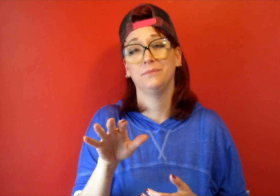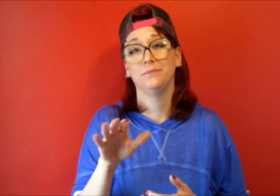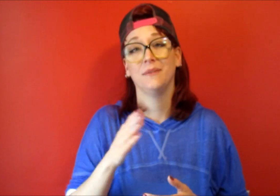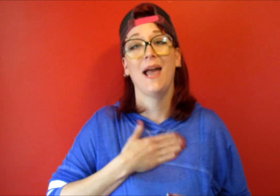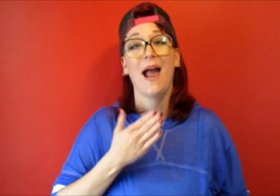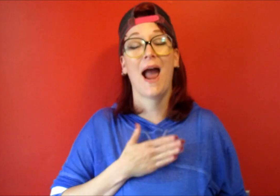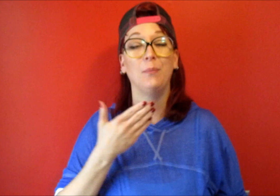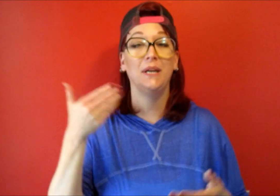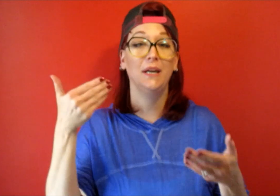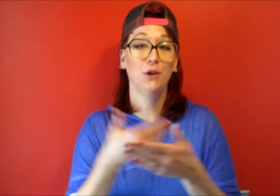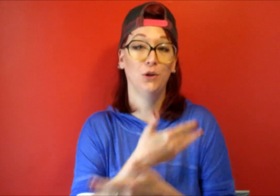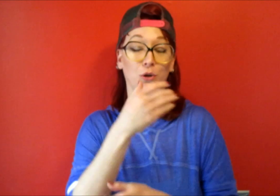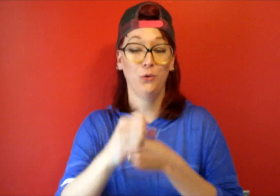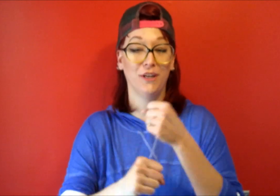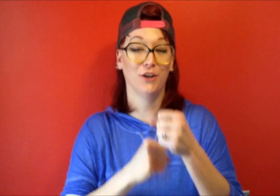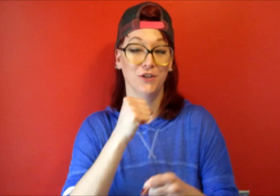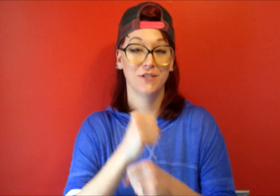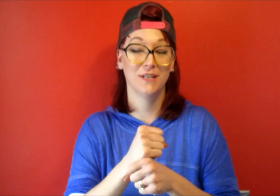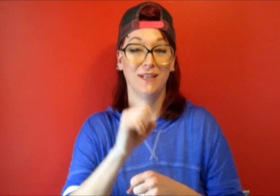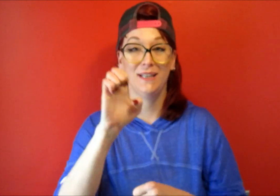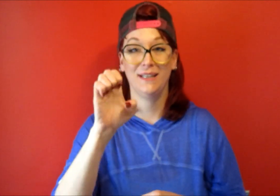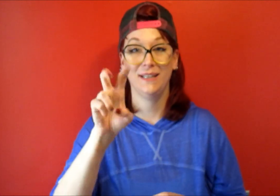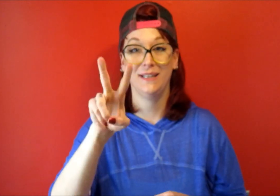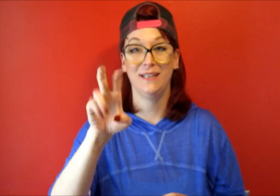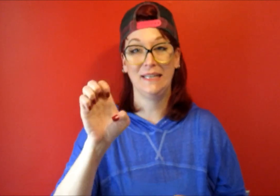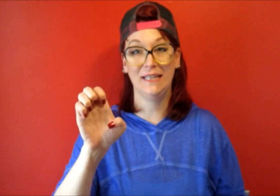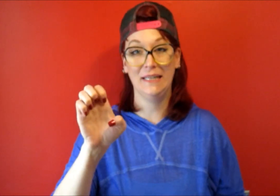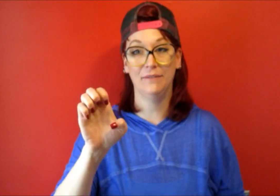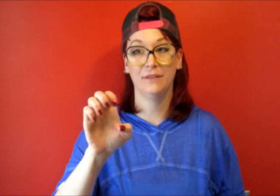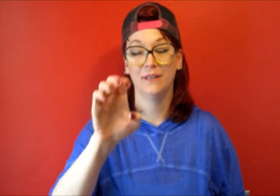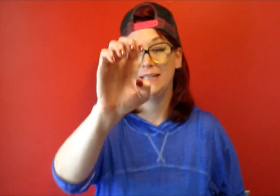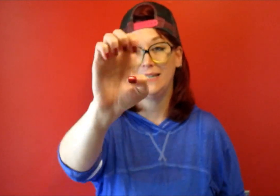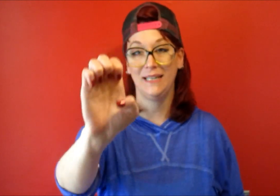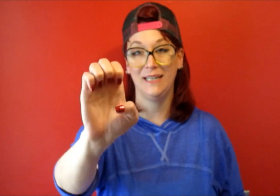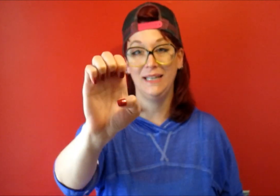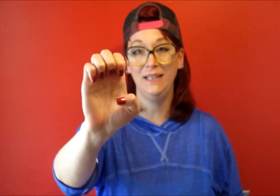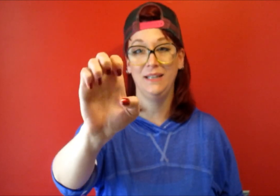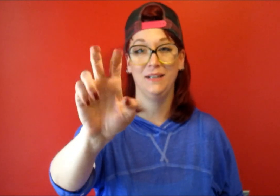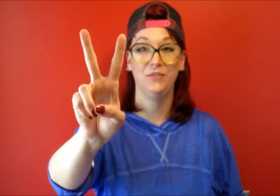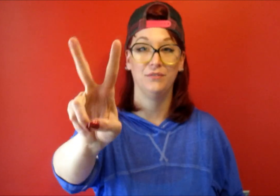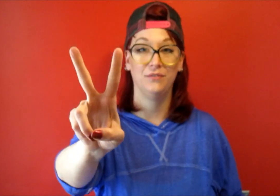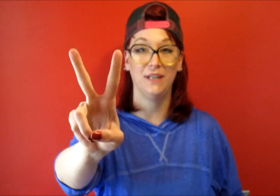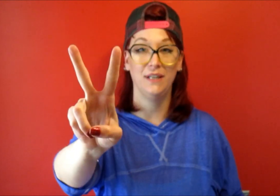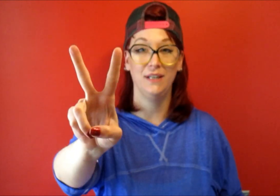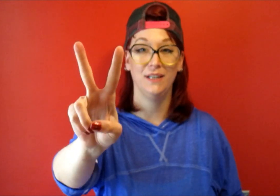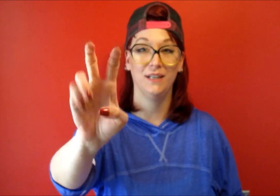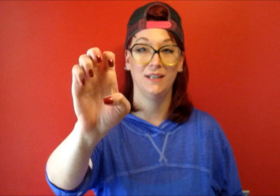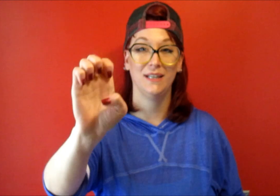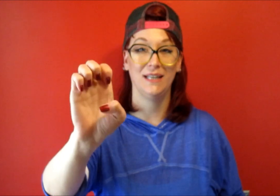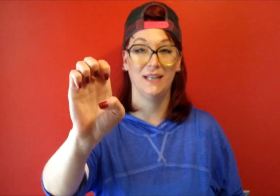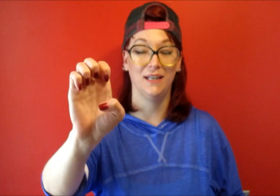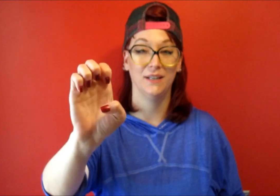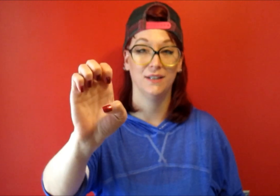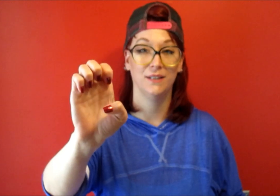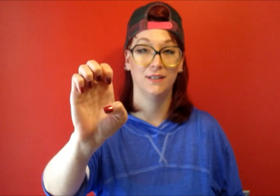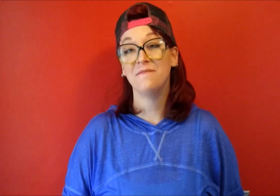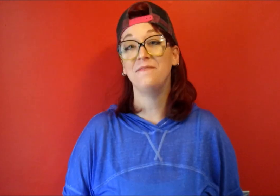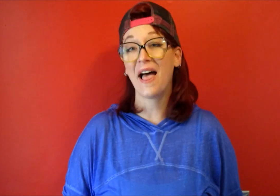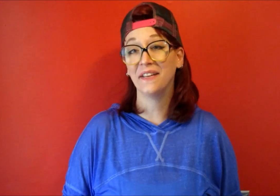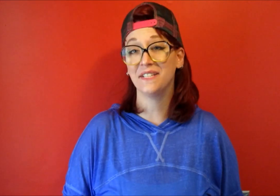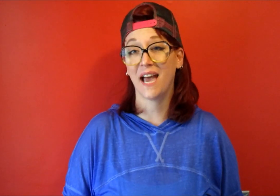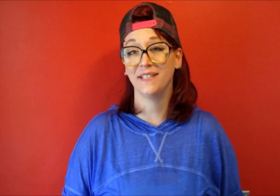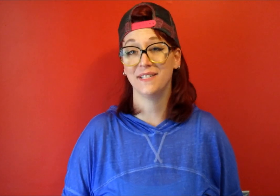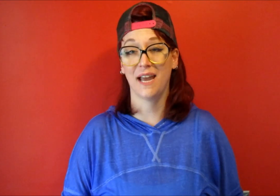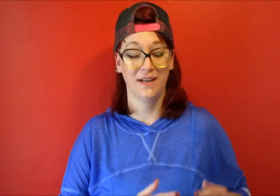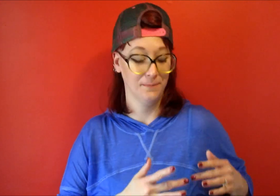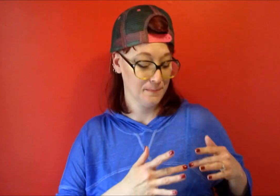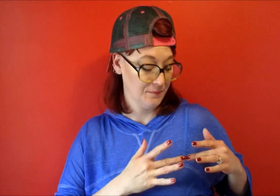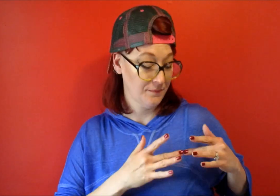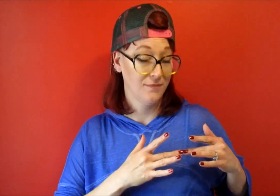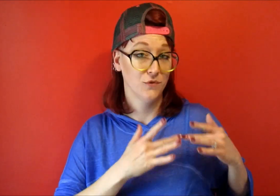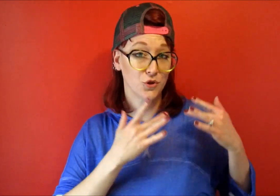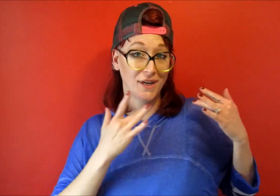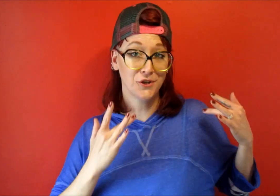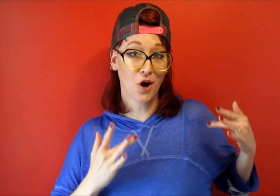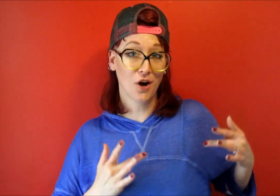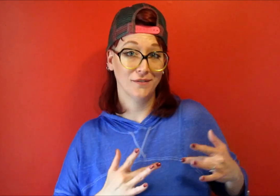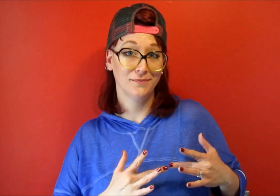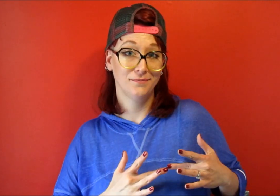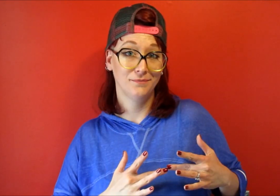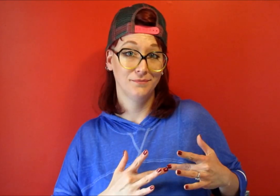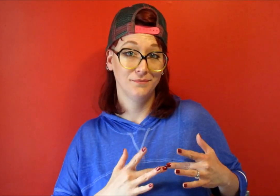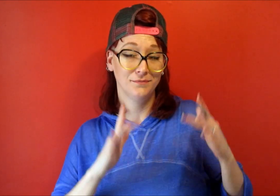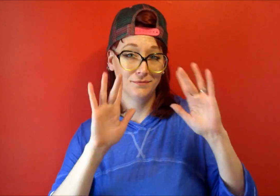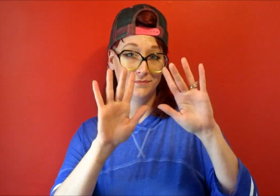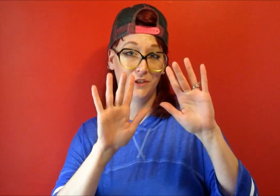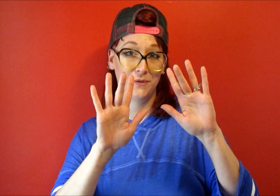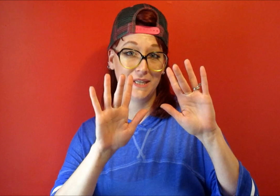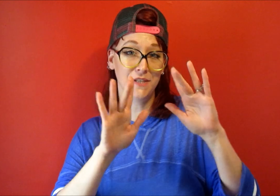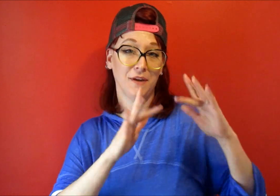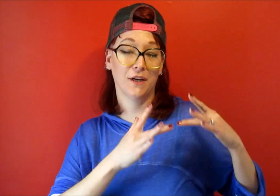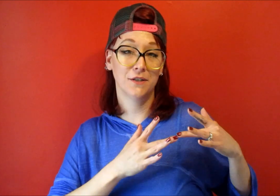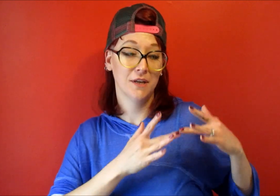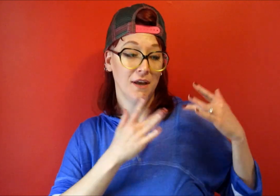Happy New Year's Eve E-V-E Valentine's Day trace your heart use these fingers